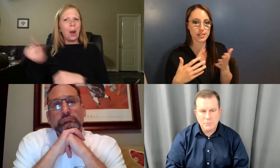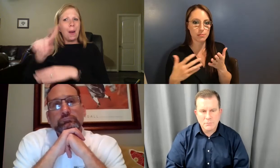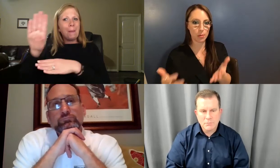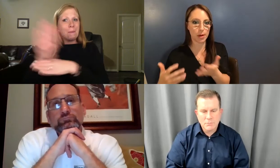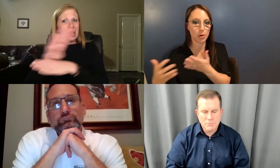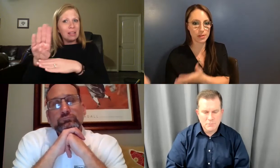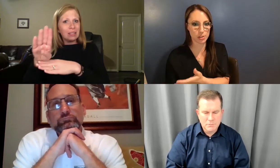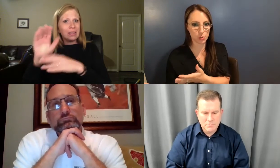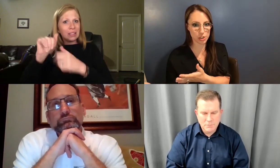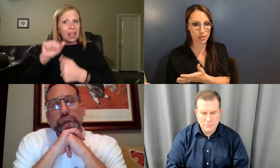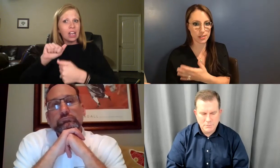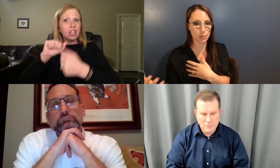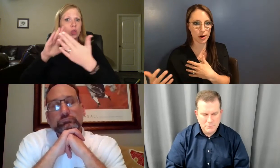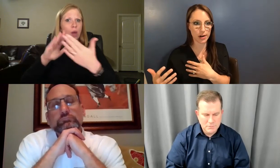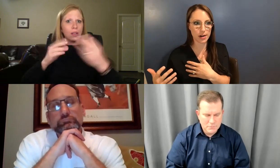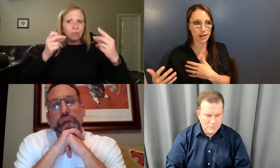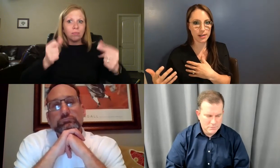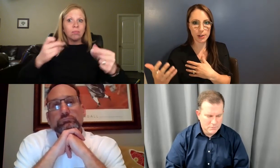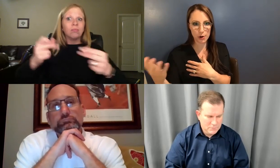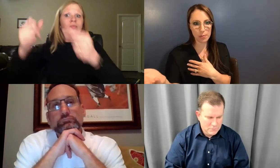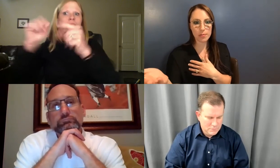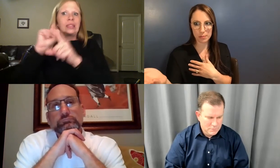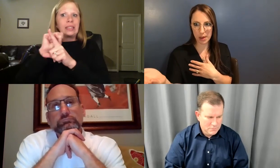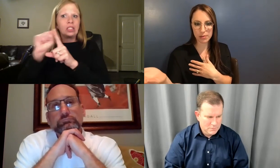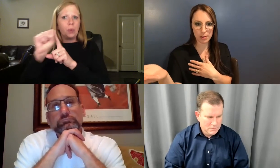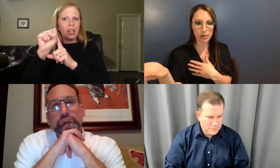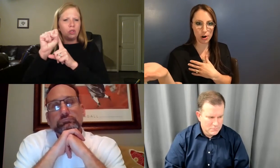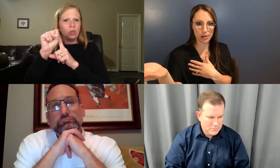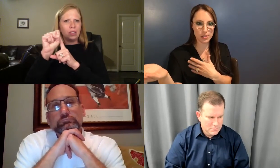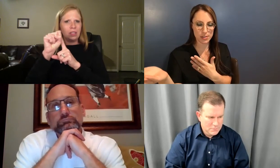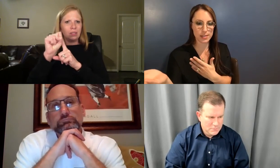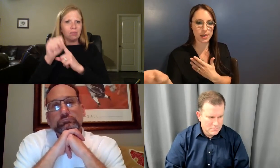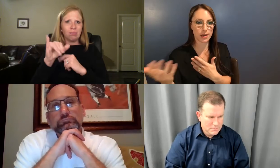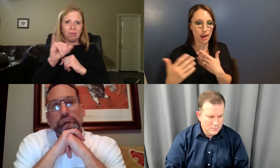these moment by moment situations, where Beth and our audience was asking,